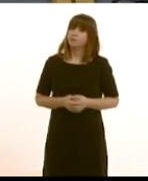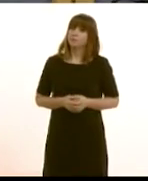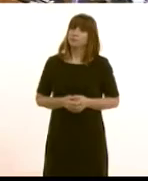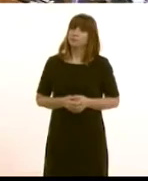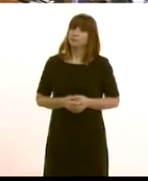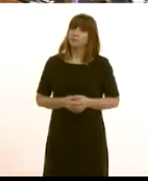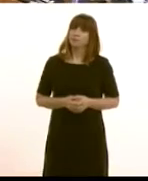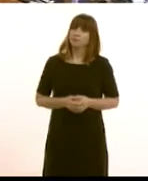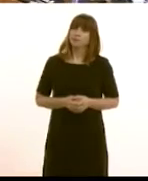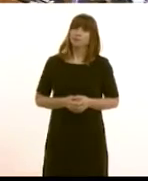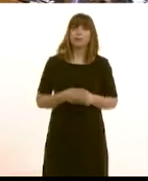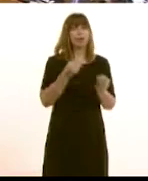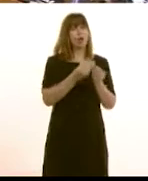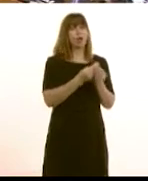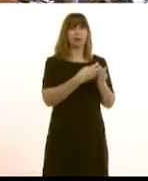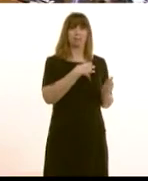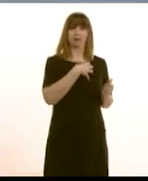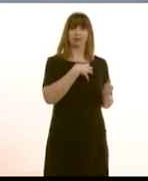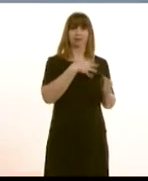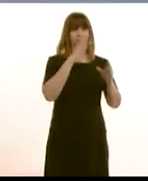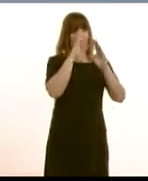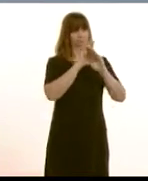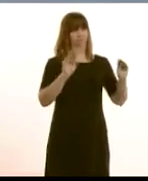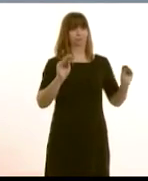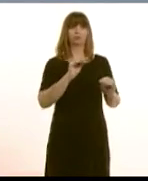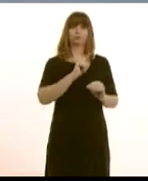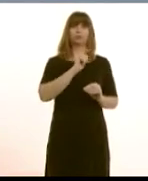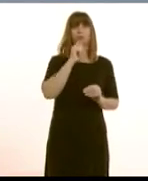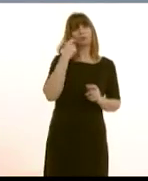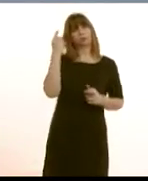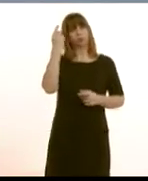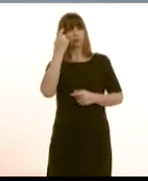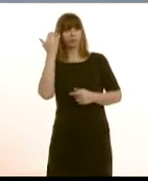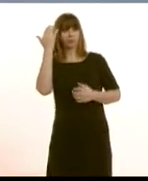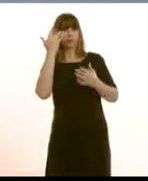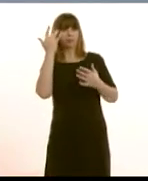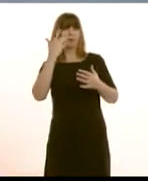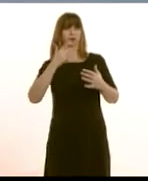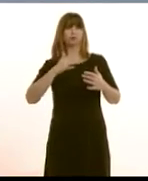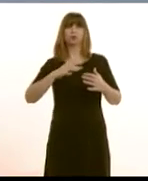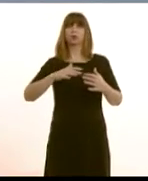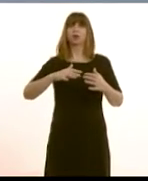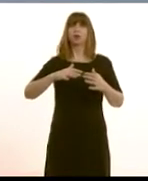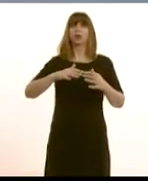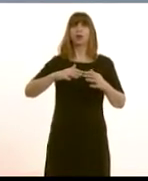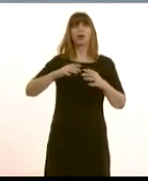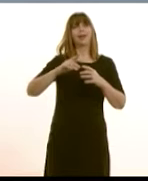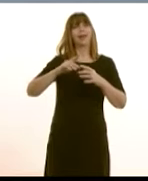has announced her intention to consider the potential for an enterprise zone around Port